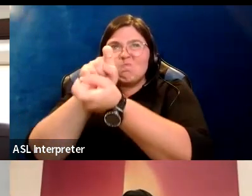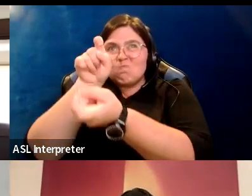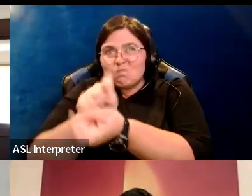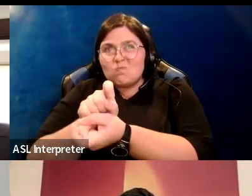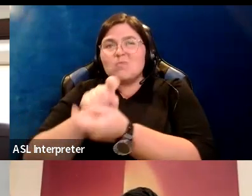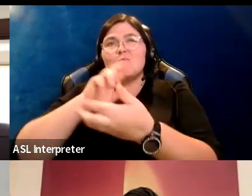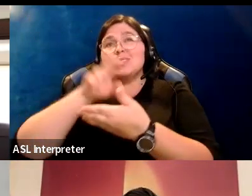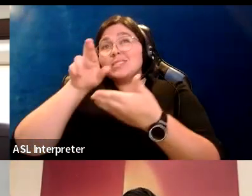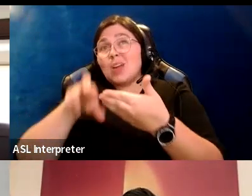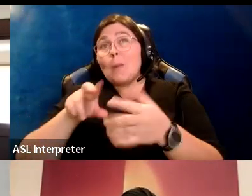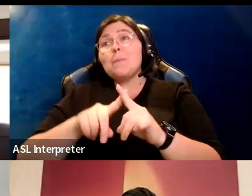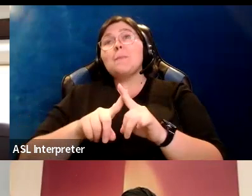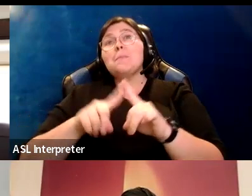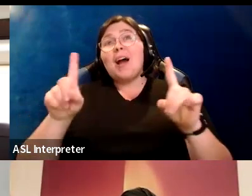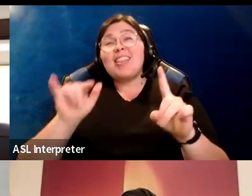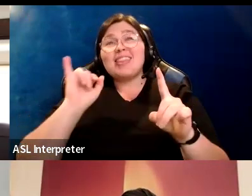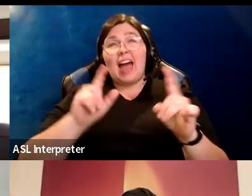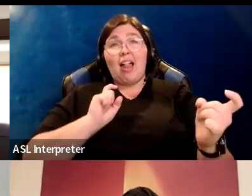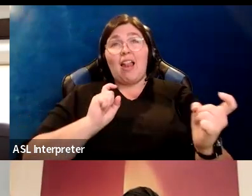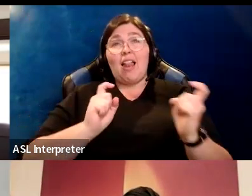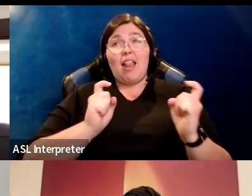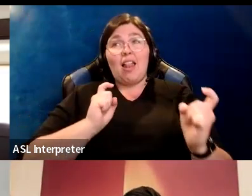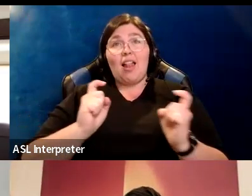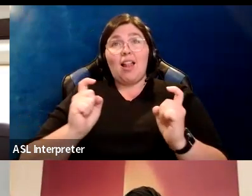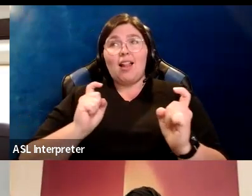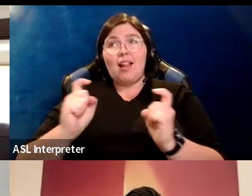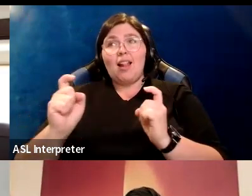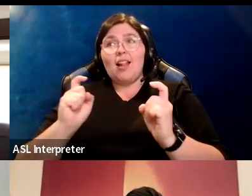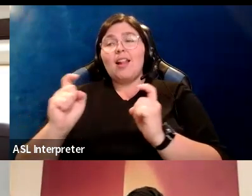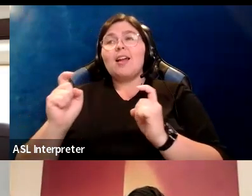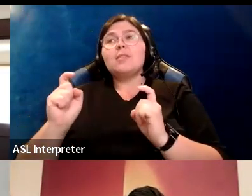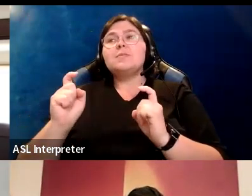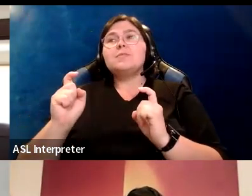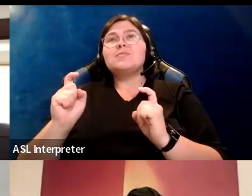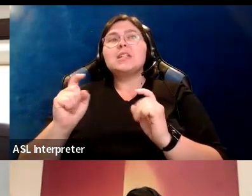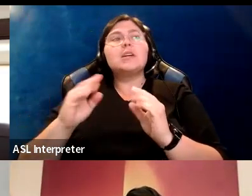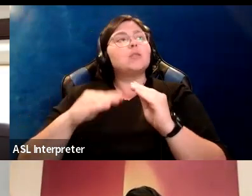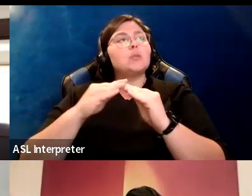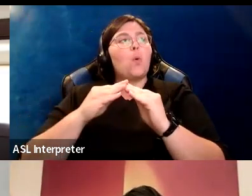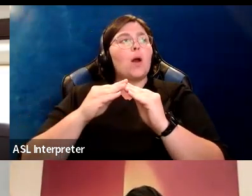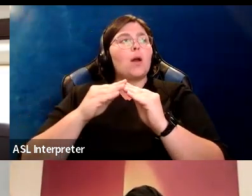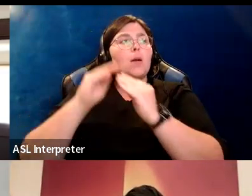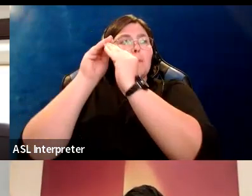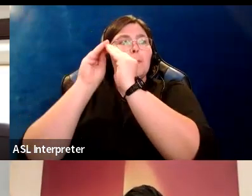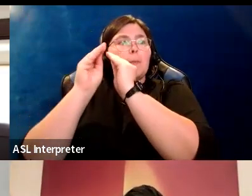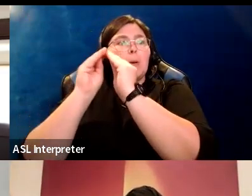But I must say that tweaking was on the sides, on the fine tuning, but not on the accuracy